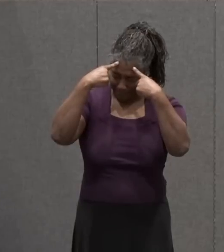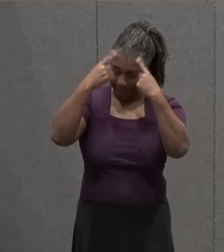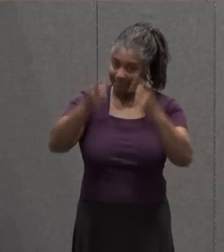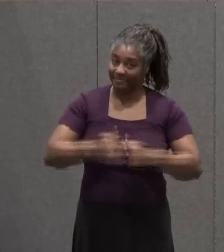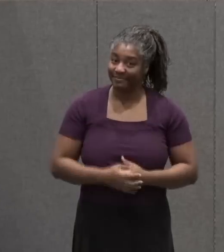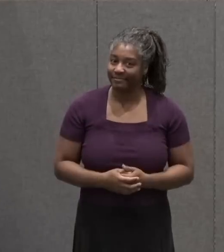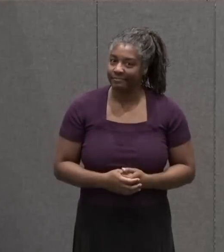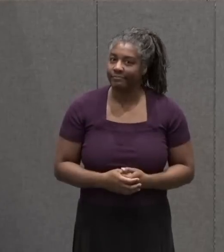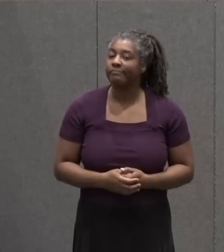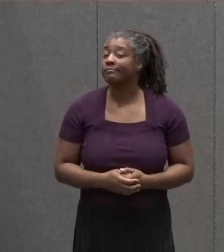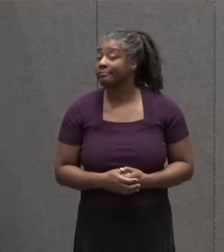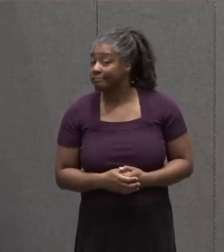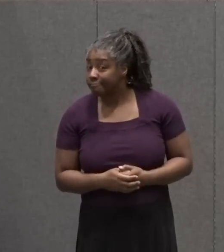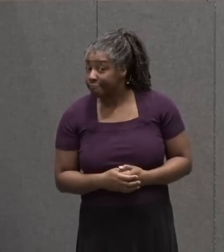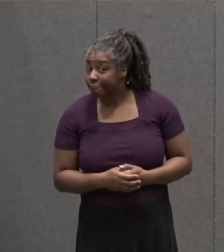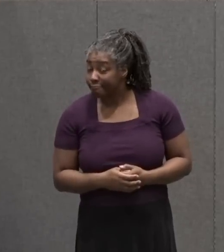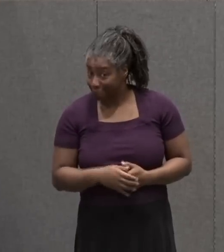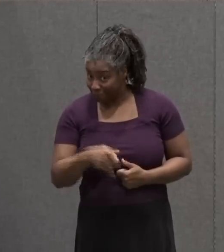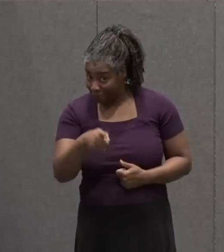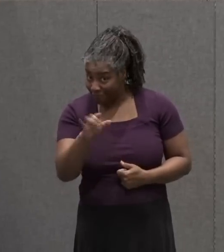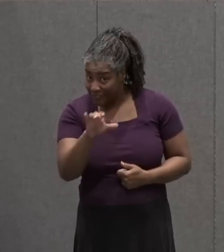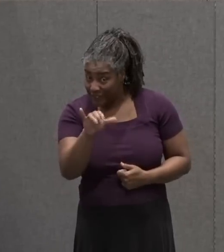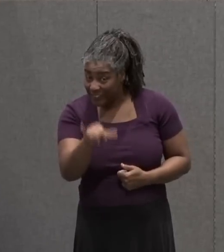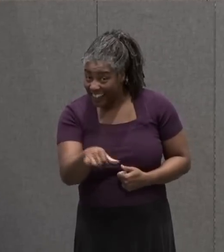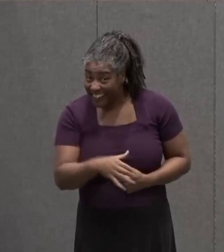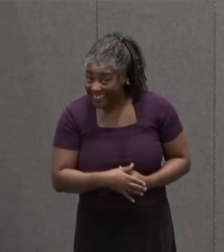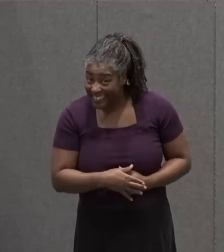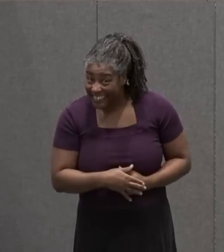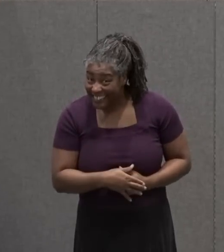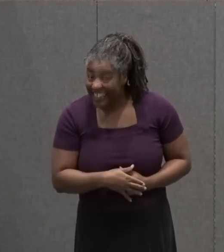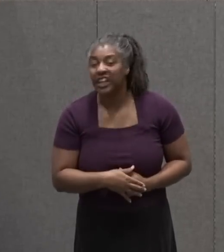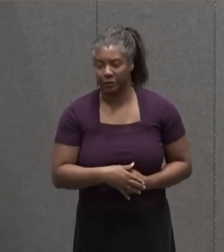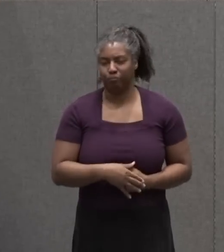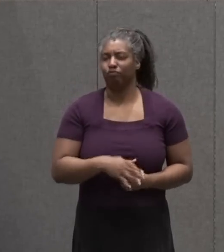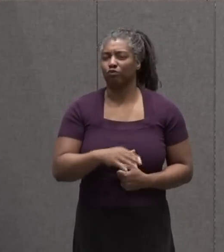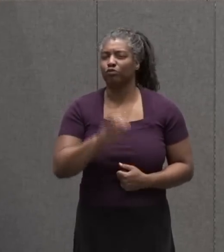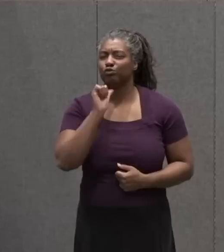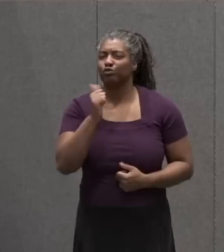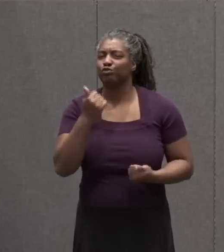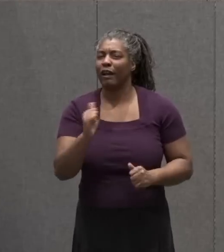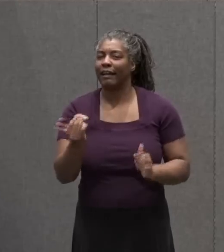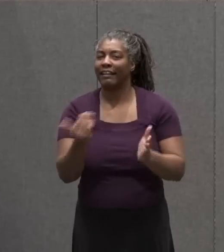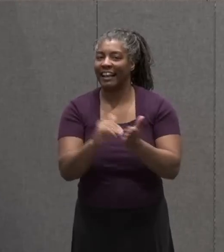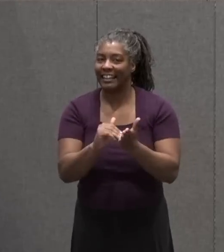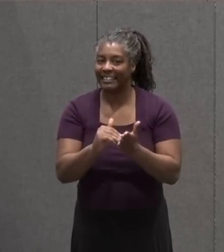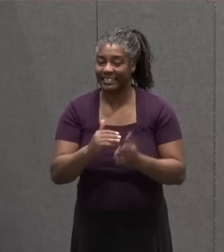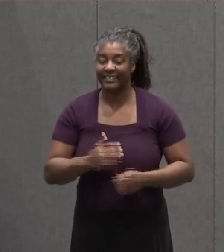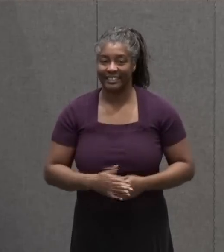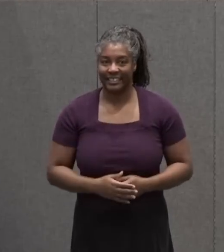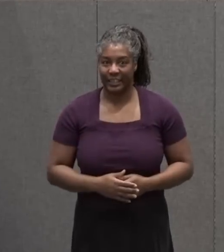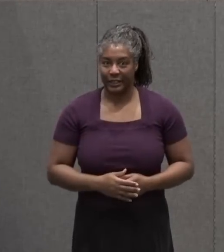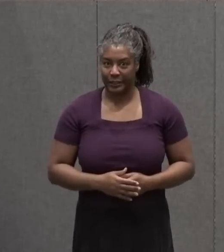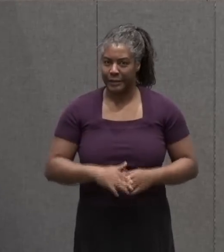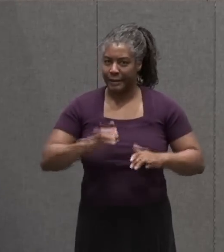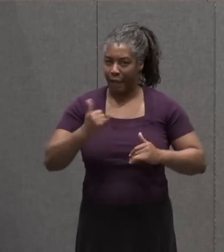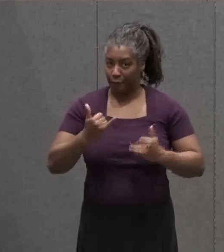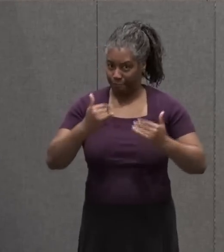How was that? Let's try that again. Okay, ready? Focus powers on.